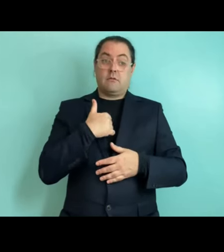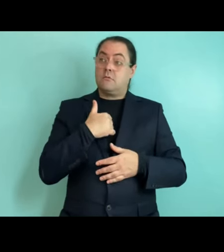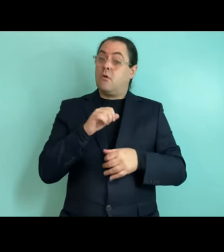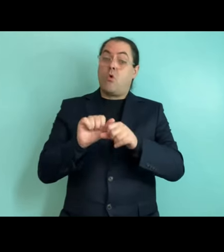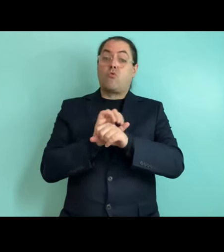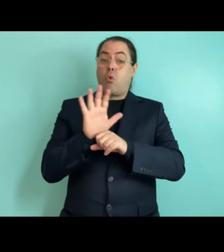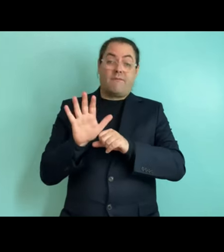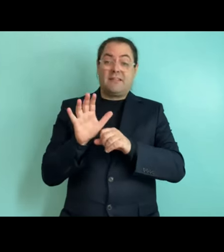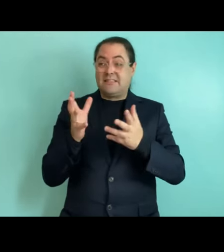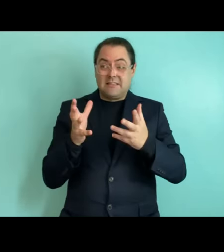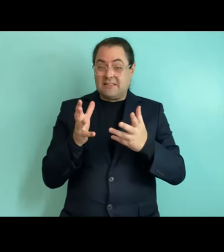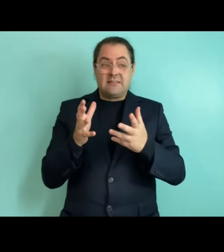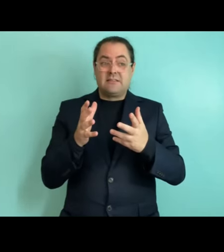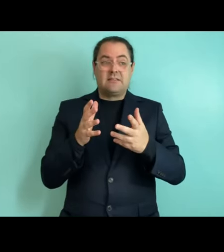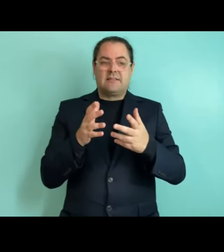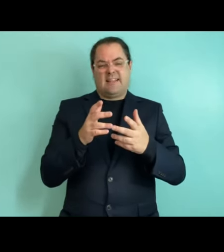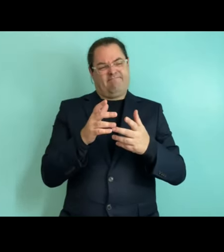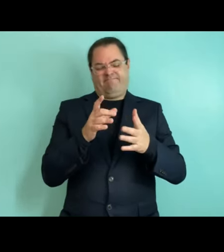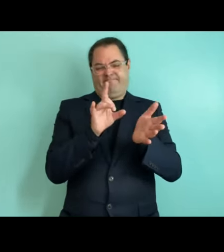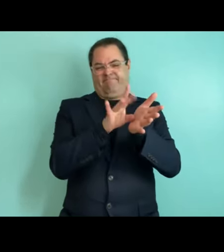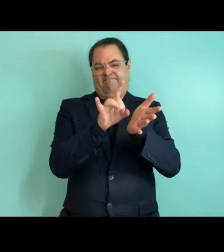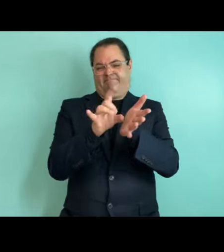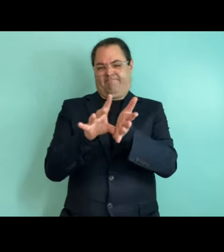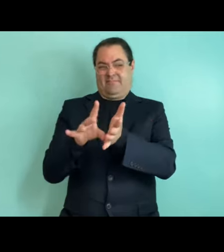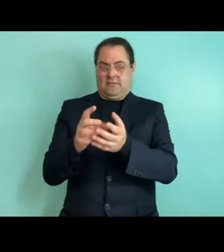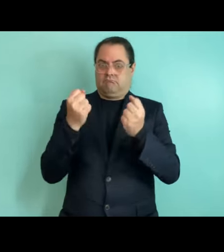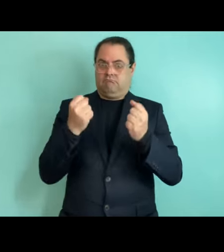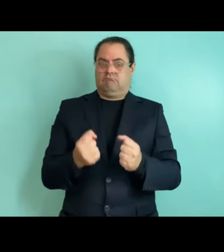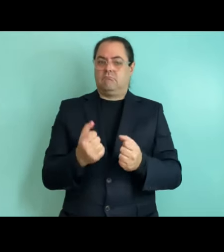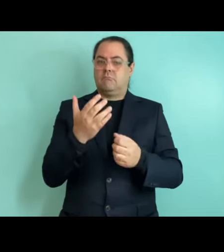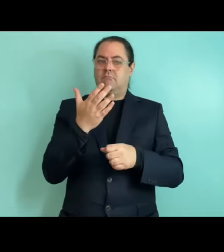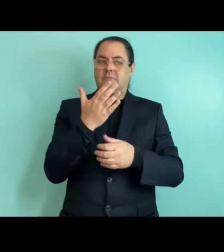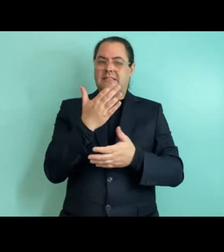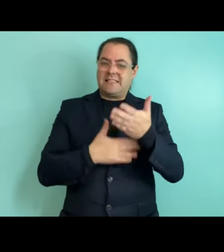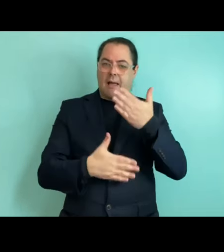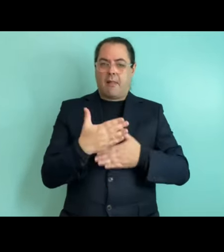know, Yes, to be laid off because of the disruption that dimension.